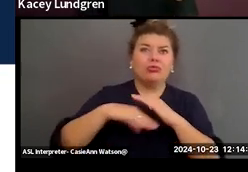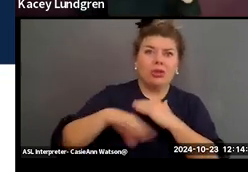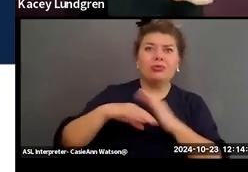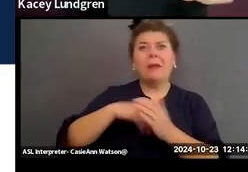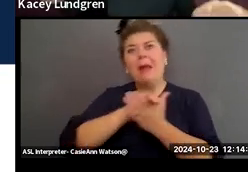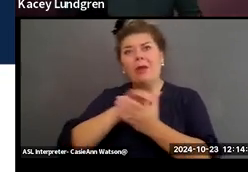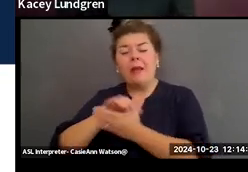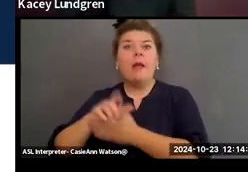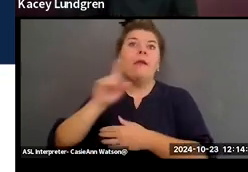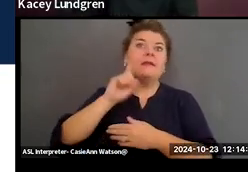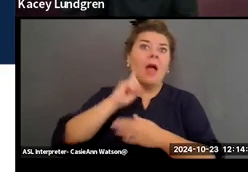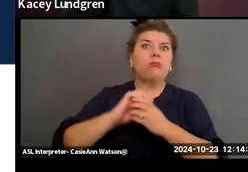and the deaf gene just spread.